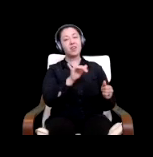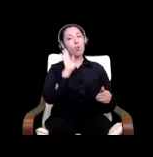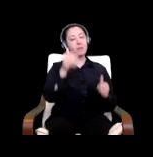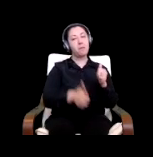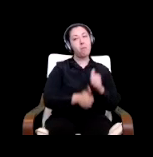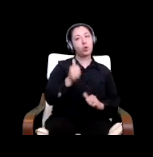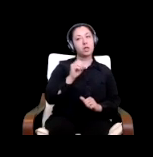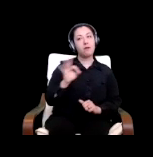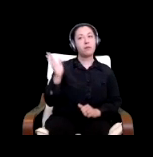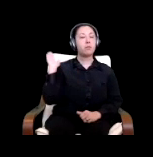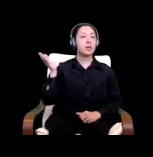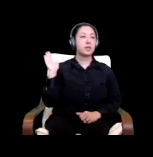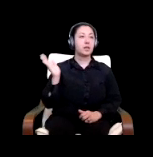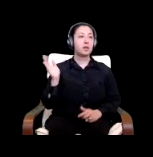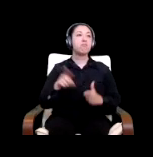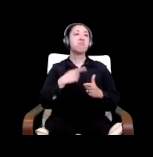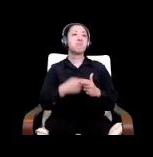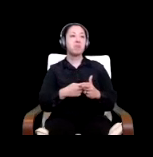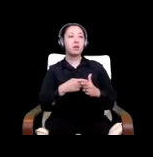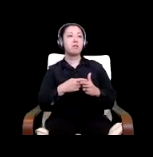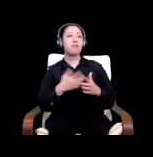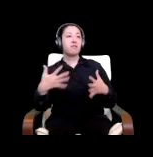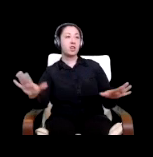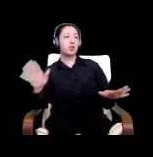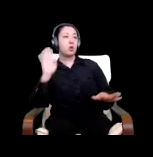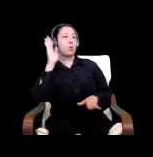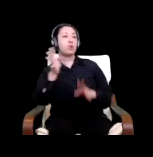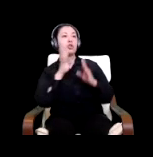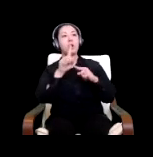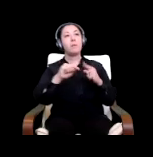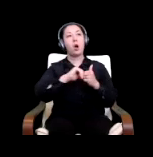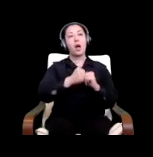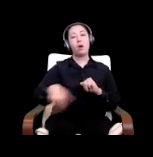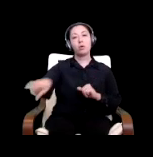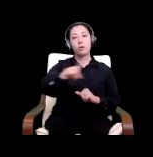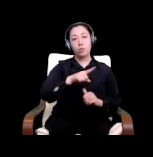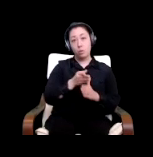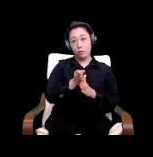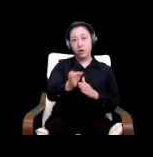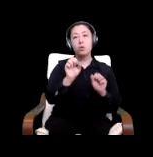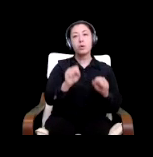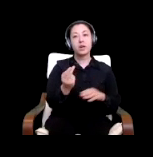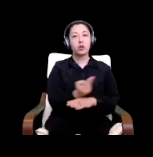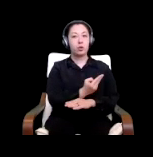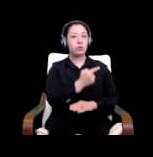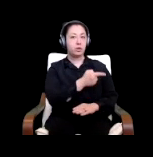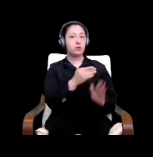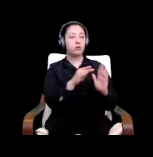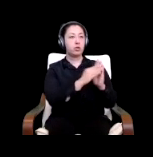then I will talk about how you as professionals can use the checklist.